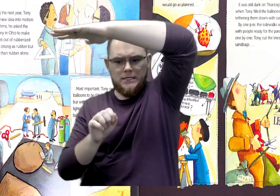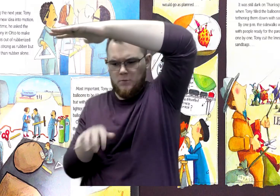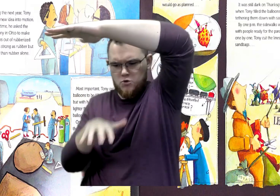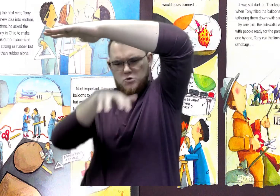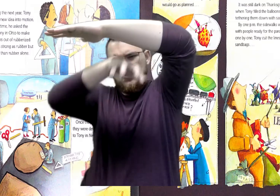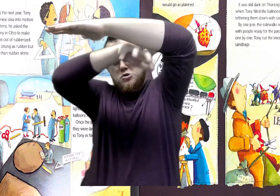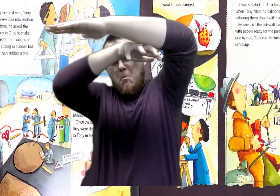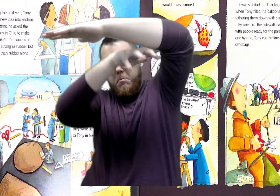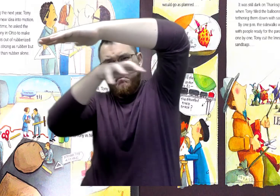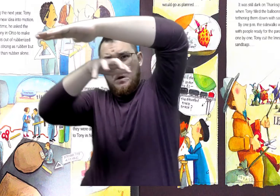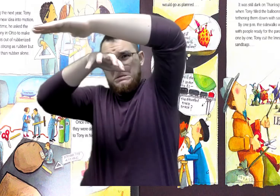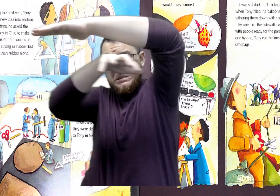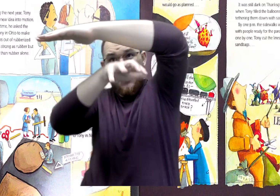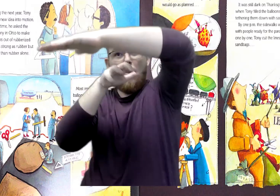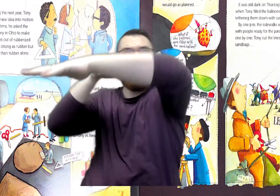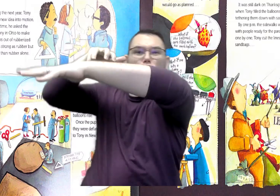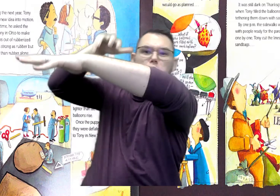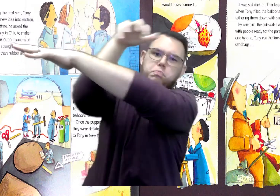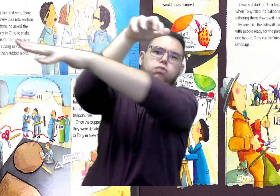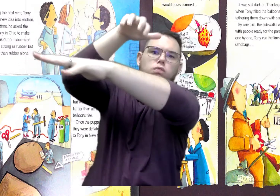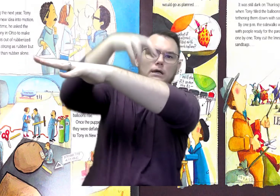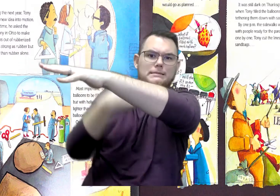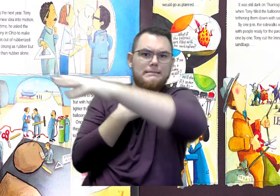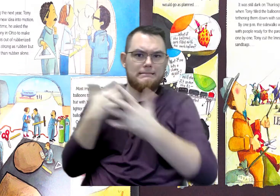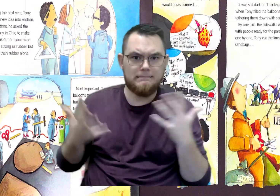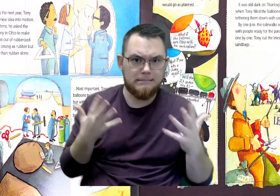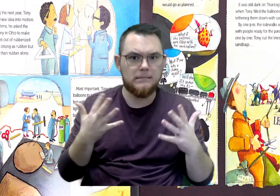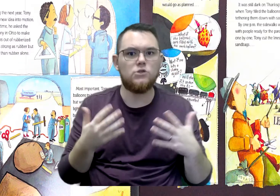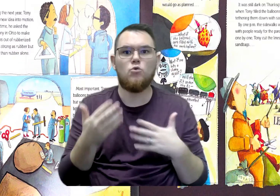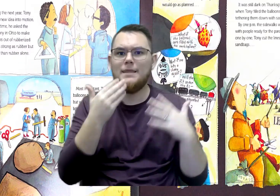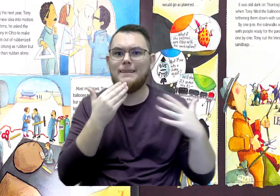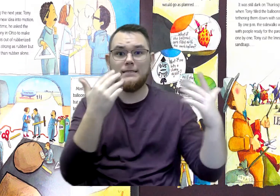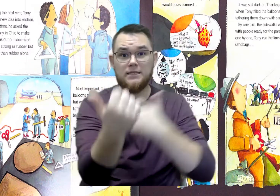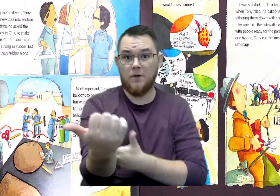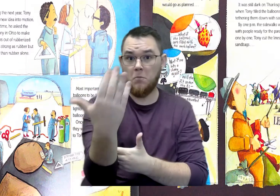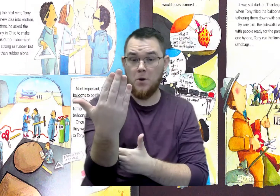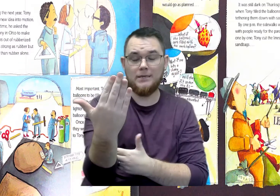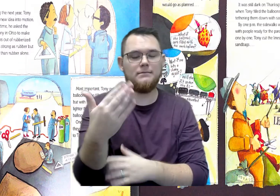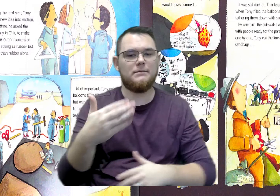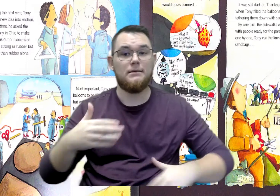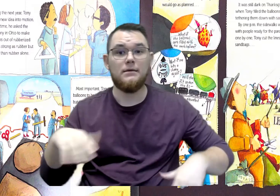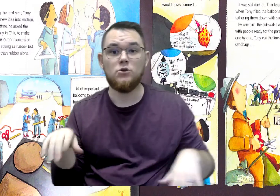It was still dark on Thanksgiving morning when Tony filled the balloons with helium,